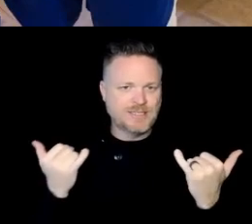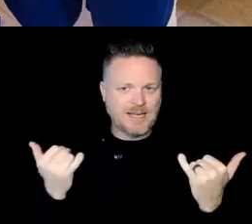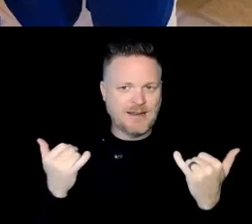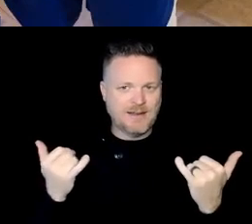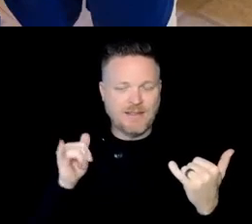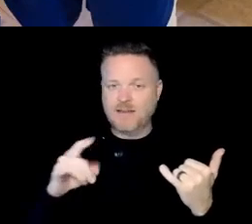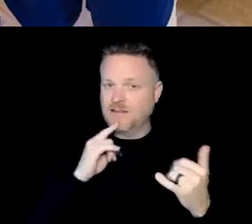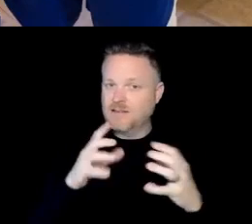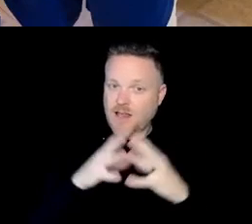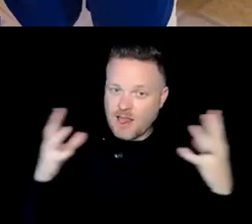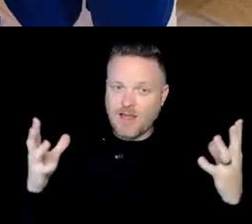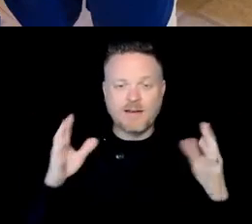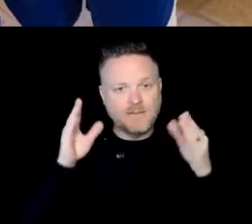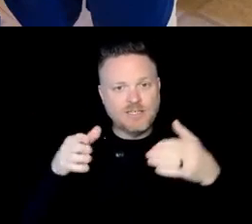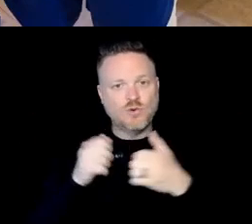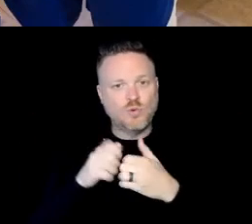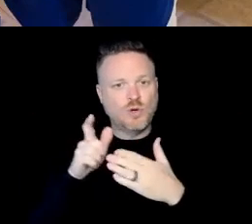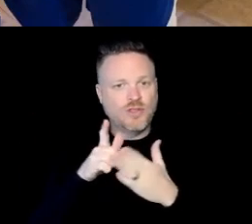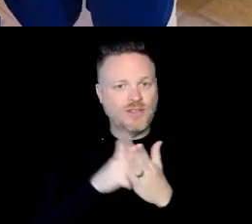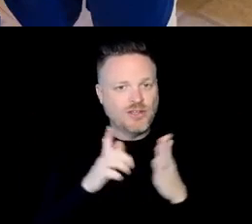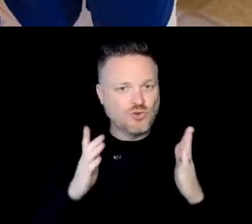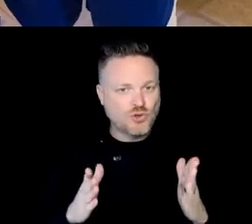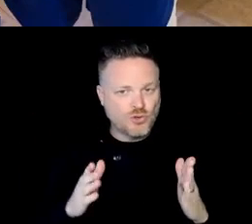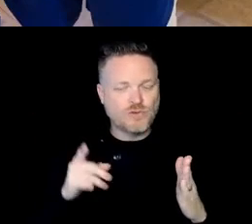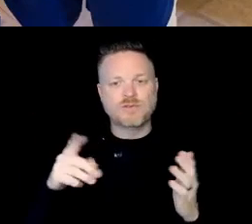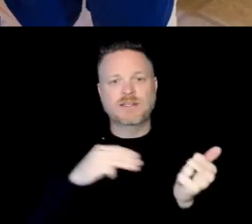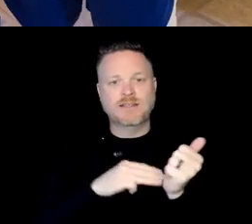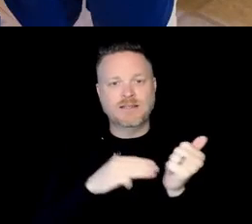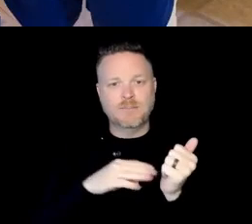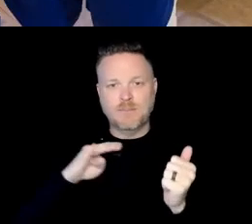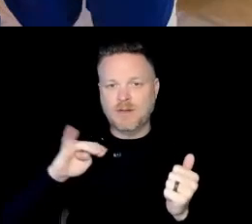I'm dealing with attorneys. I'm dealing with these medical bills, forwarded to attorneys.